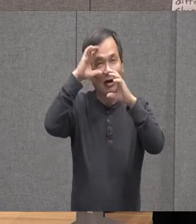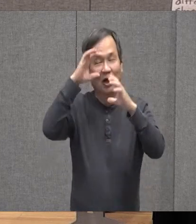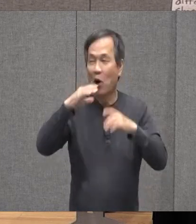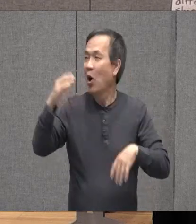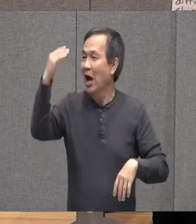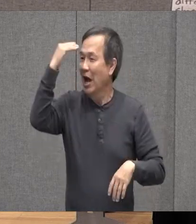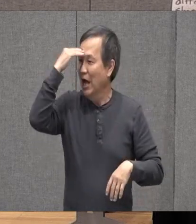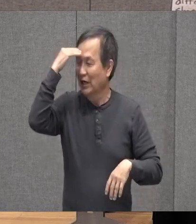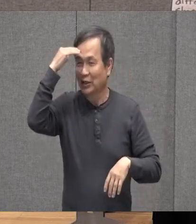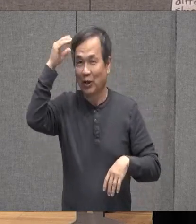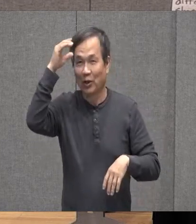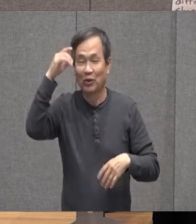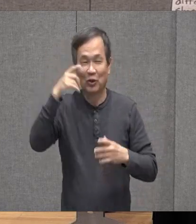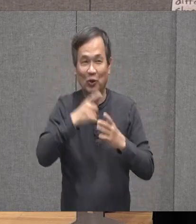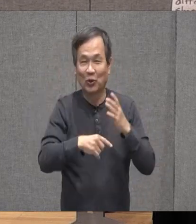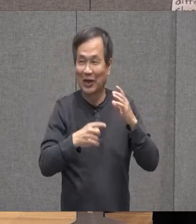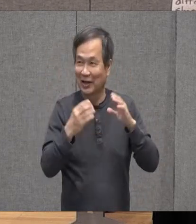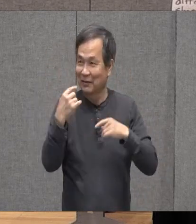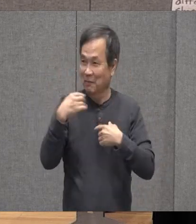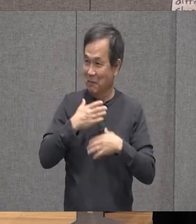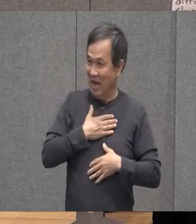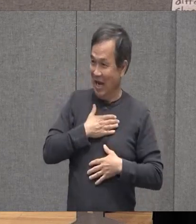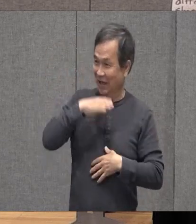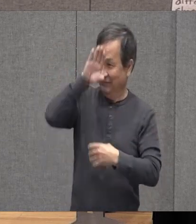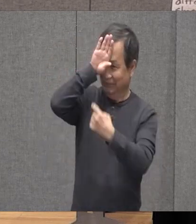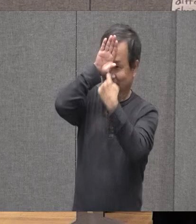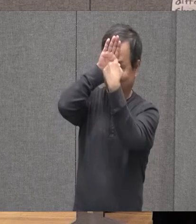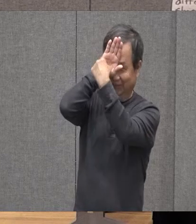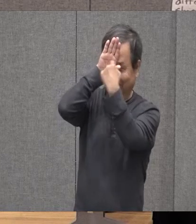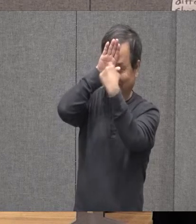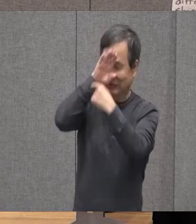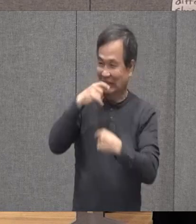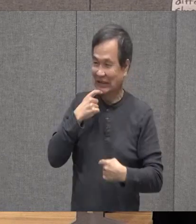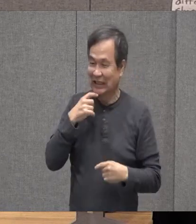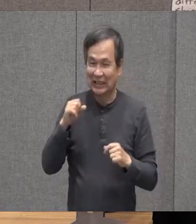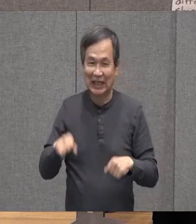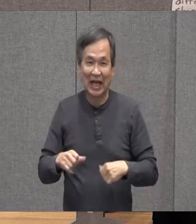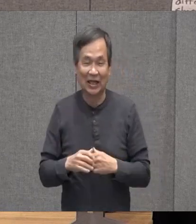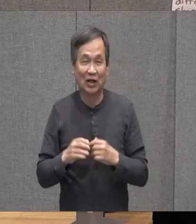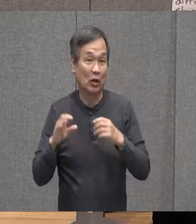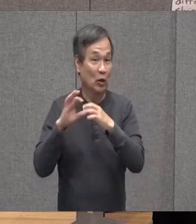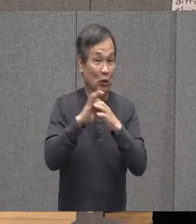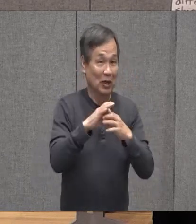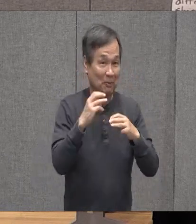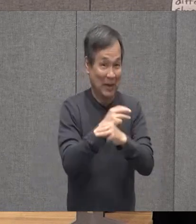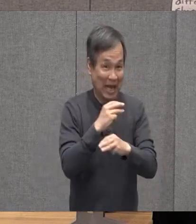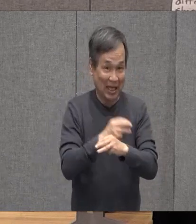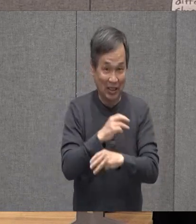Hopefully, we'll have some idea of those mathematical terms that go with those specific concepts.